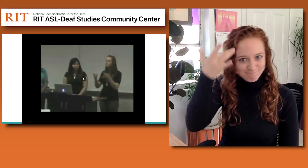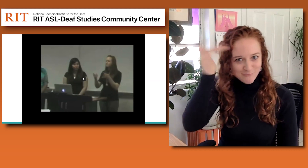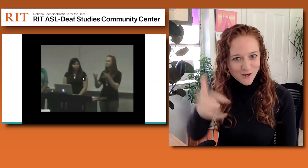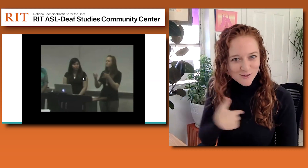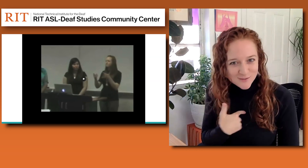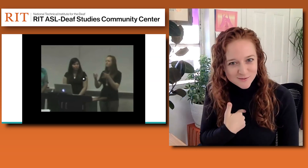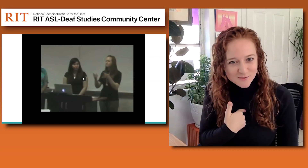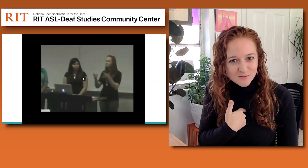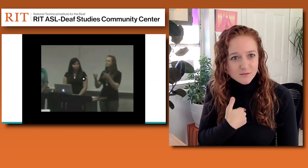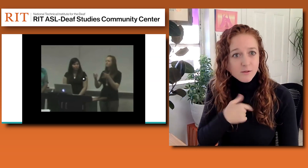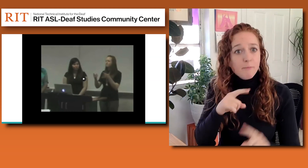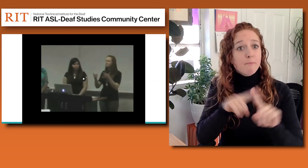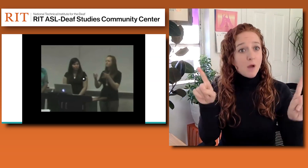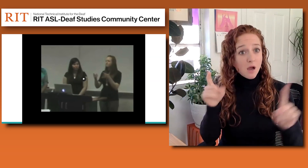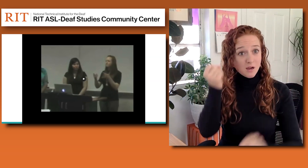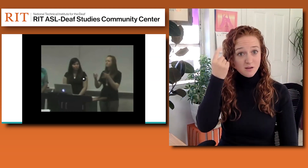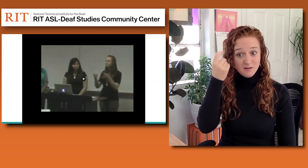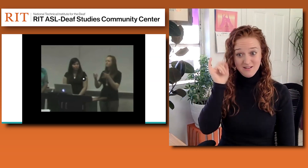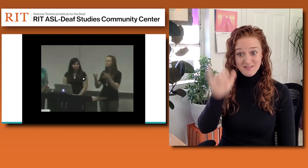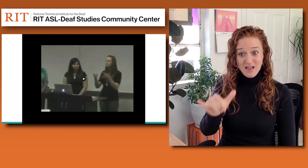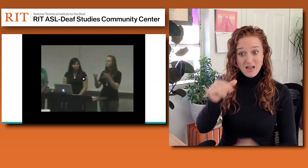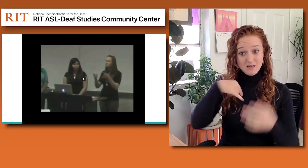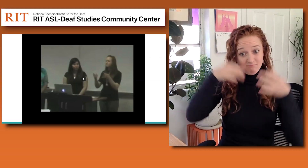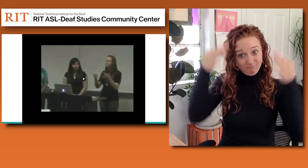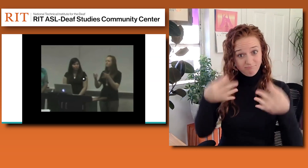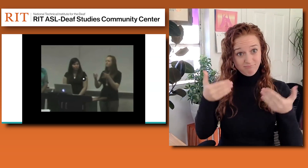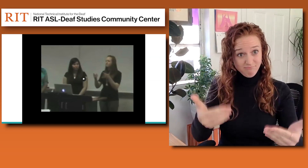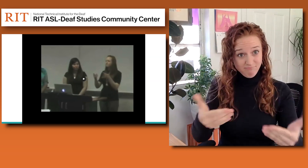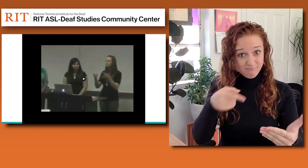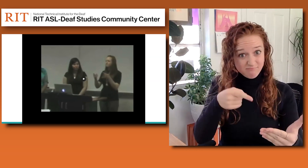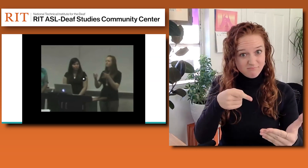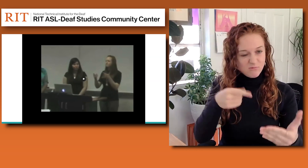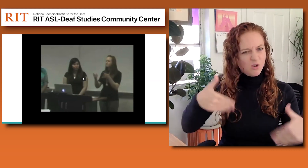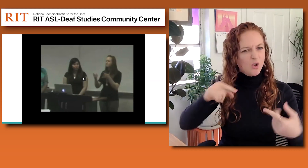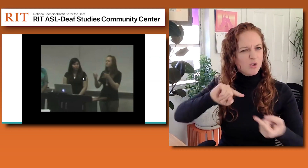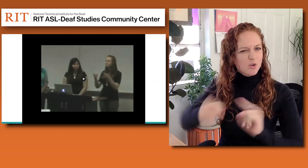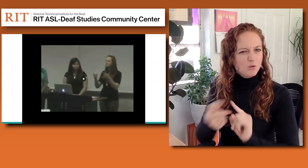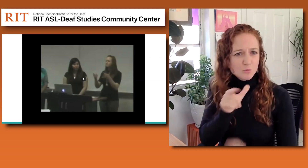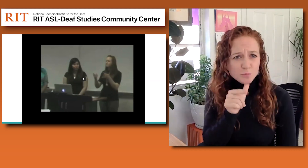so that the hearing people would look at me as an intelligent human being.